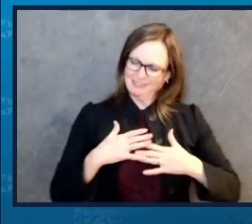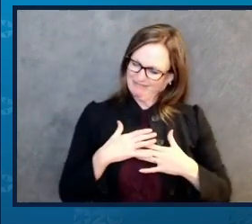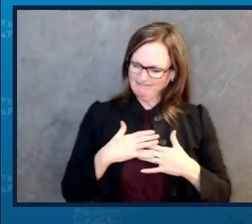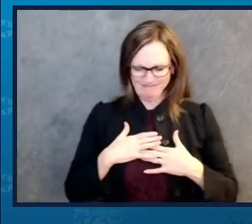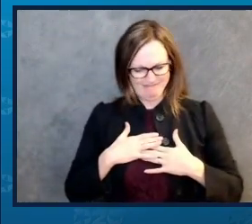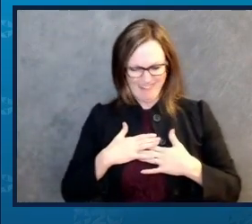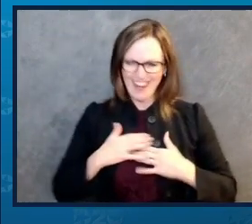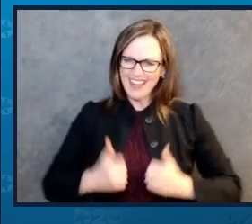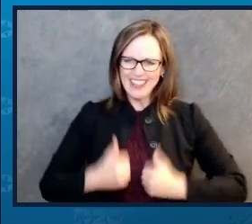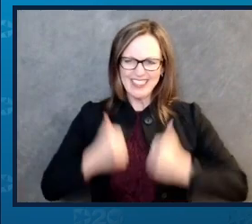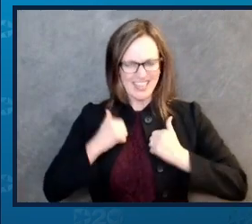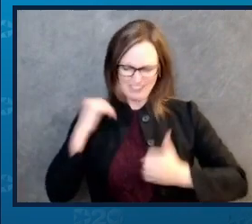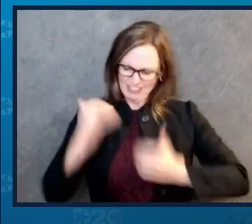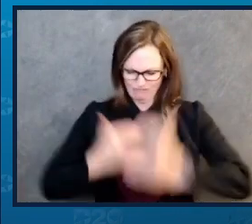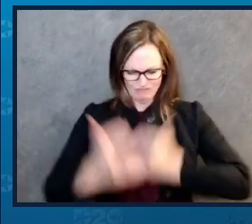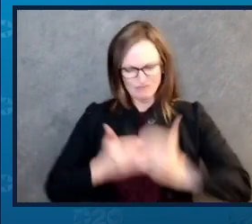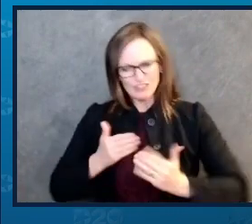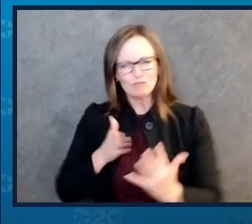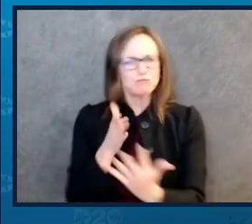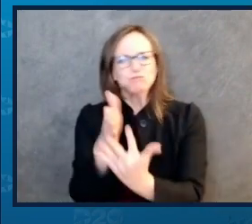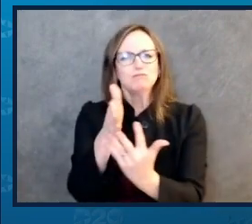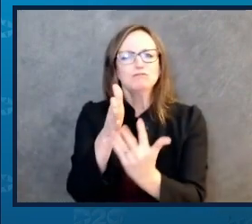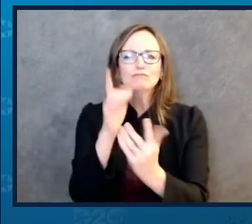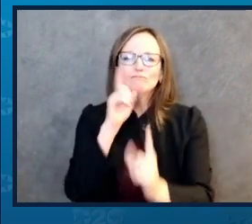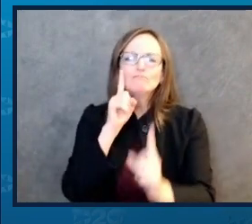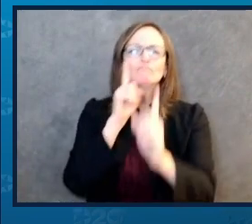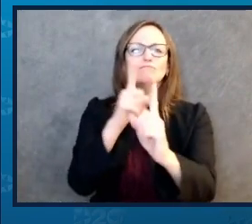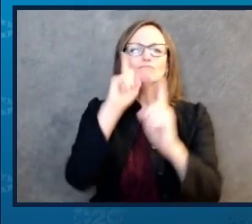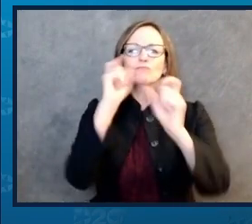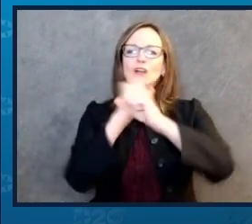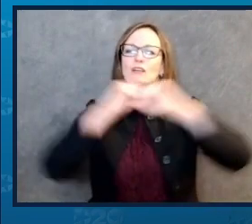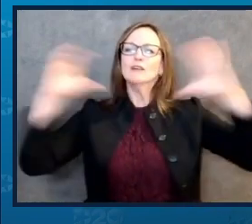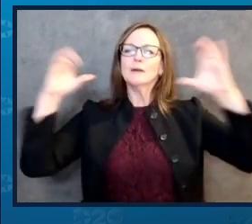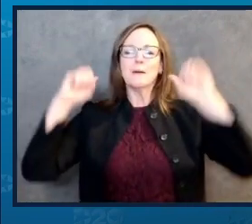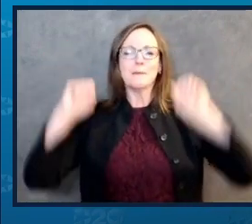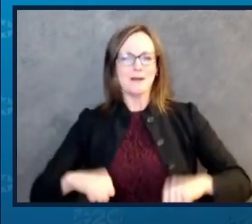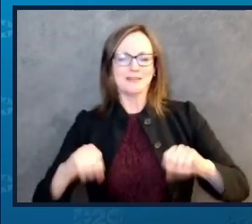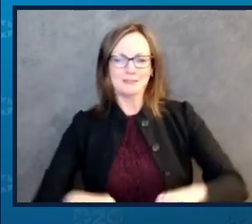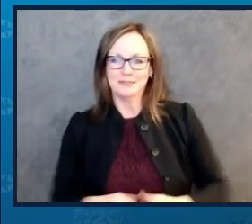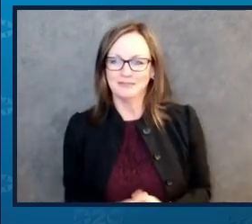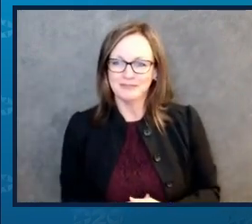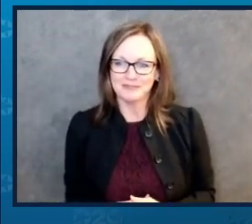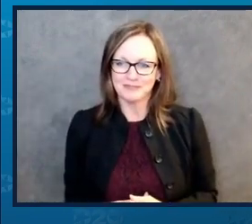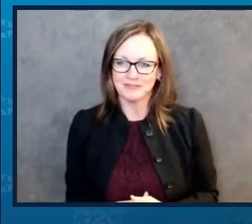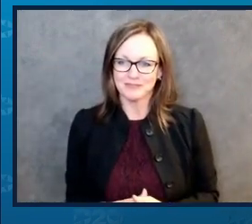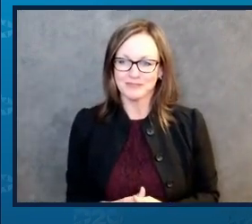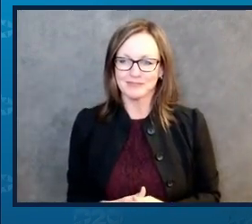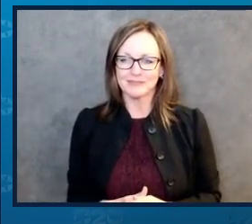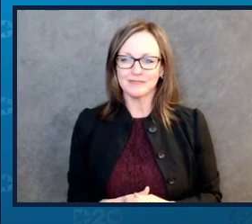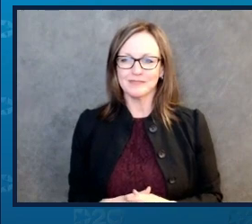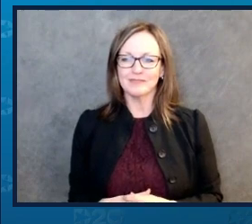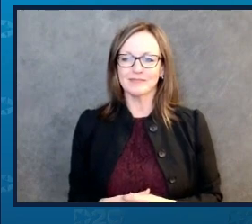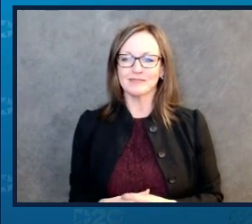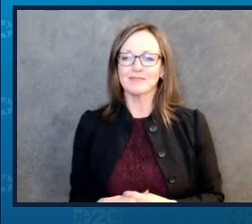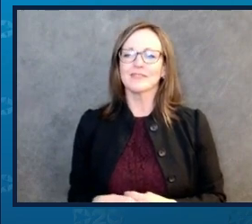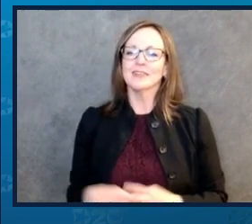AMERICAN PROMISE FOR ALL ITS